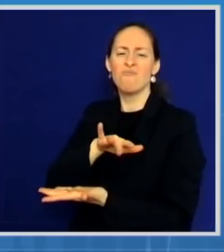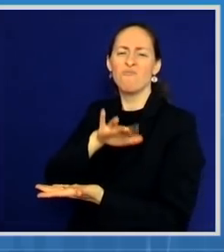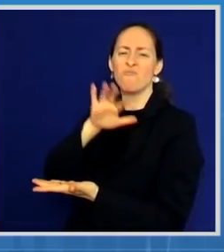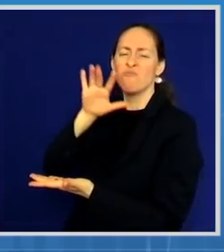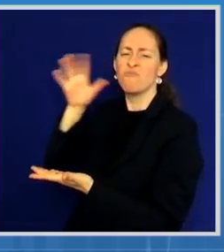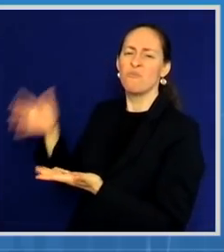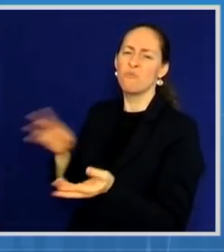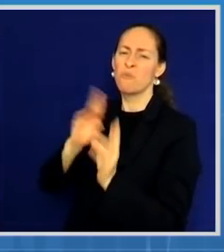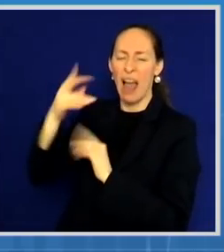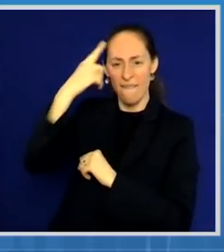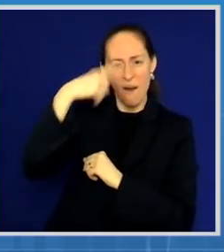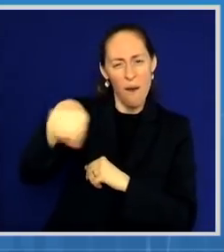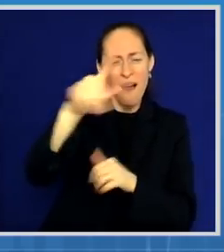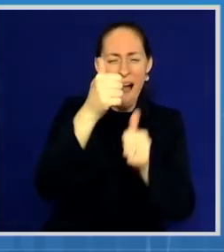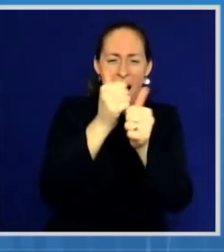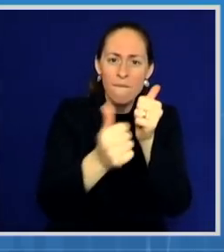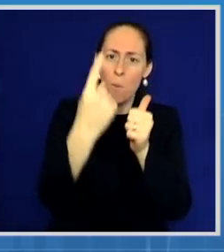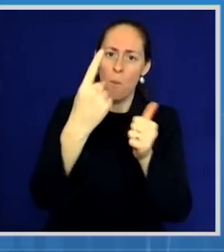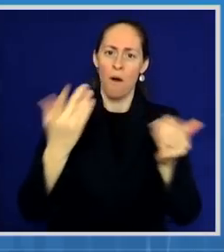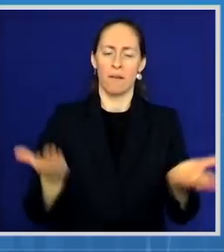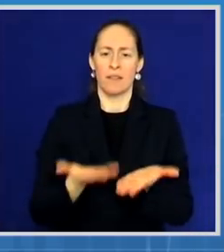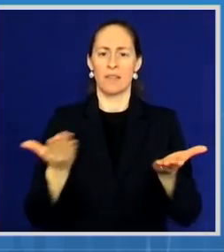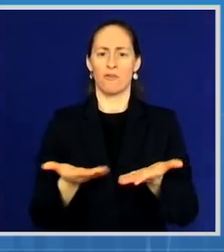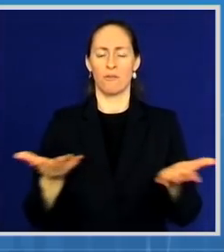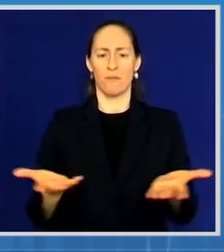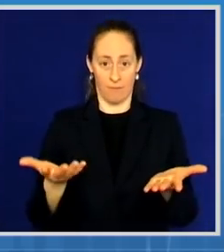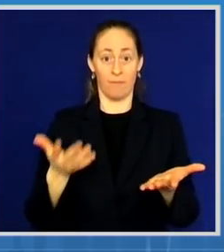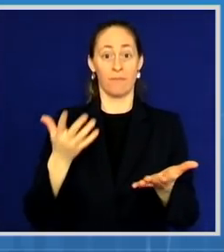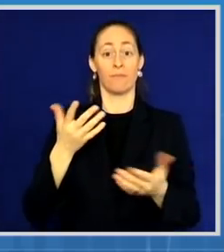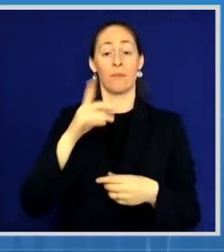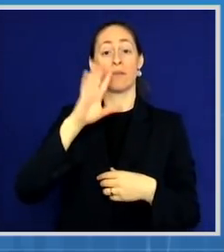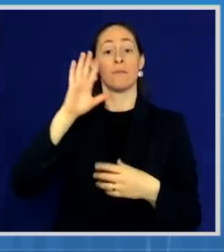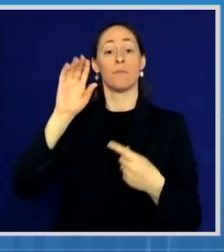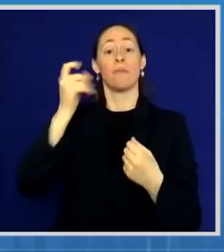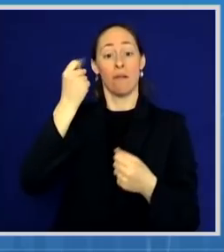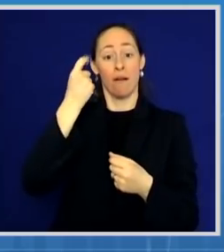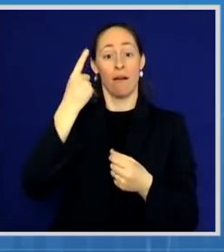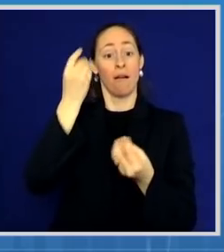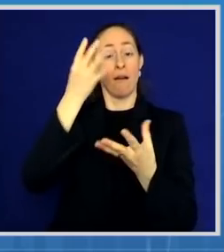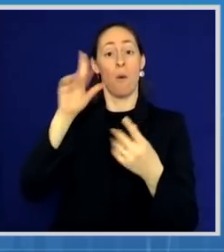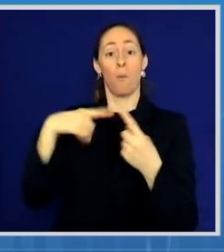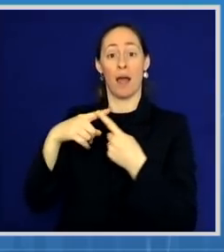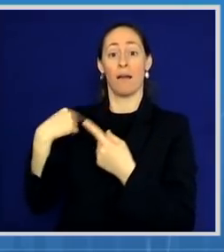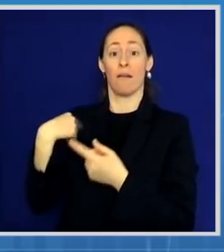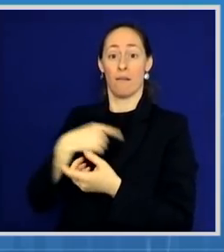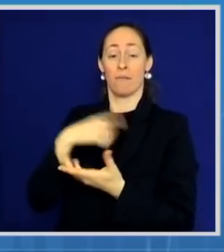we shipped our 300 millionth dose to states, tribes, territories, and federal channels.